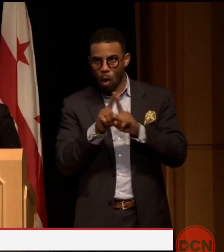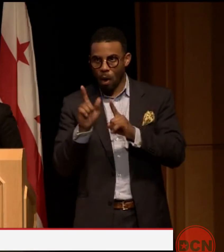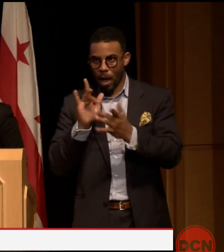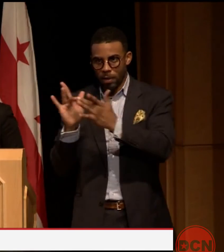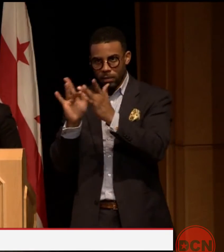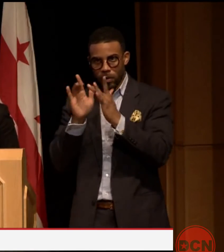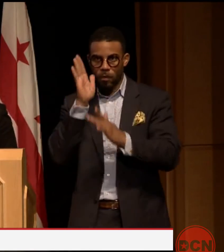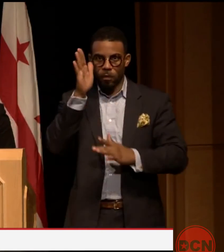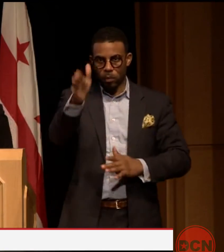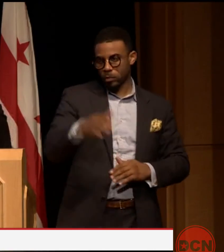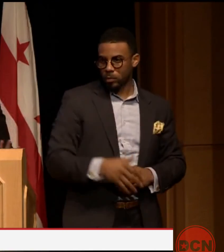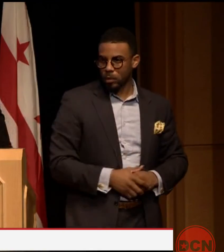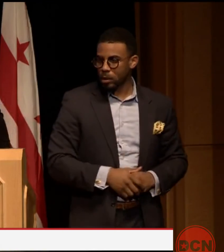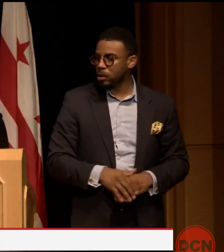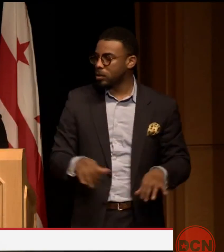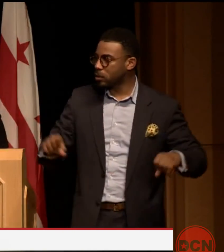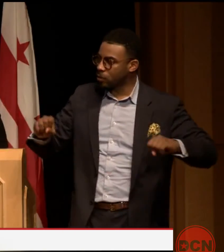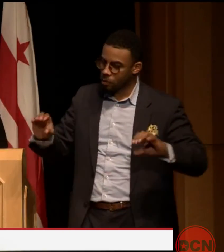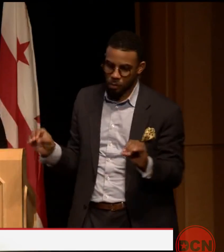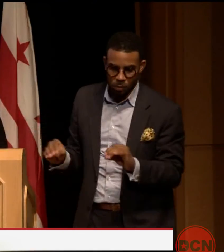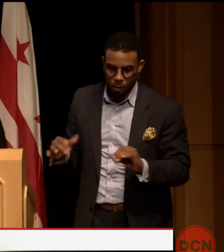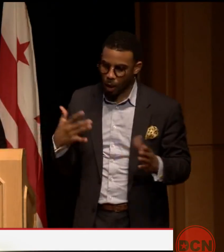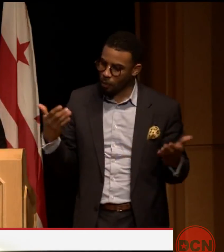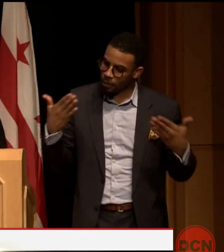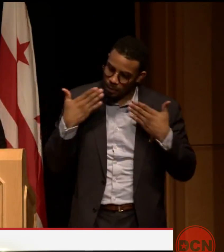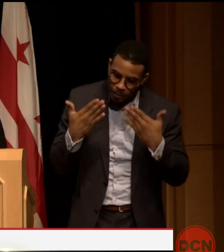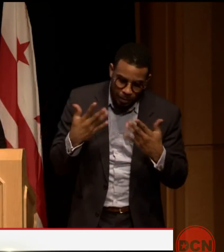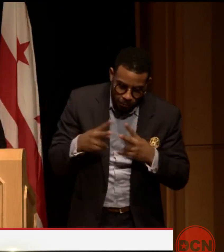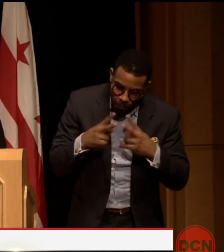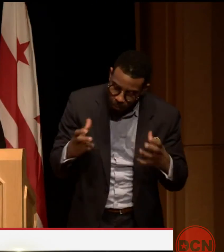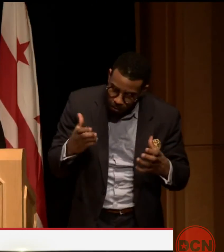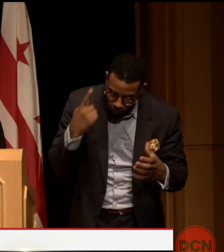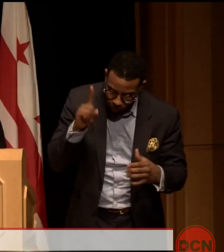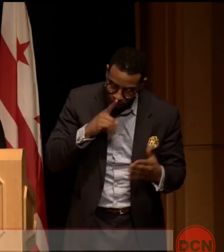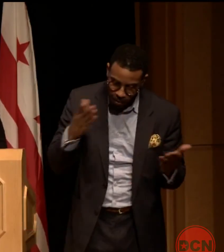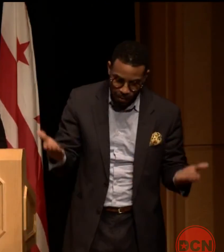THE FUTURE SO I WANT TO THANK YOU VERY MUCH FOR BEING HERE, TO